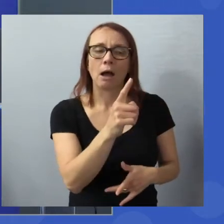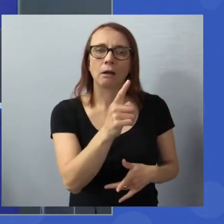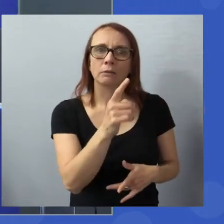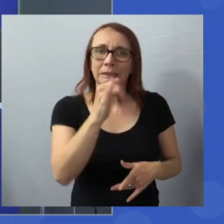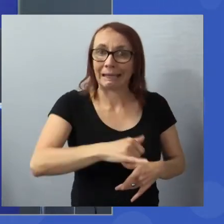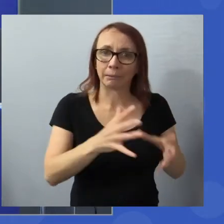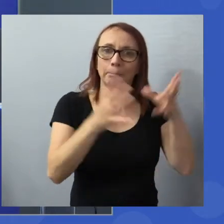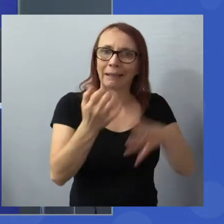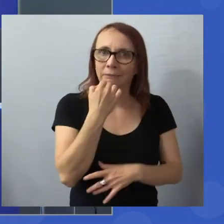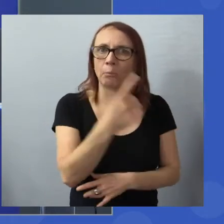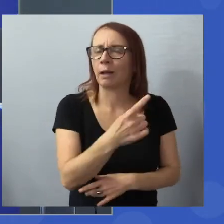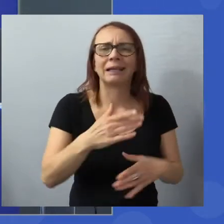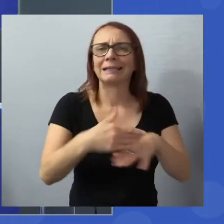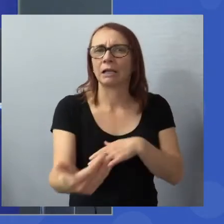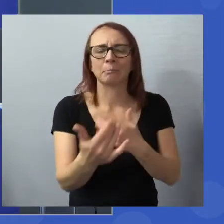three hundred and fifty million two hundred and fifty million is still a big